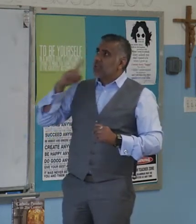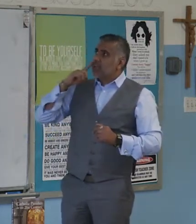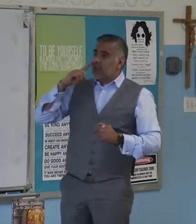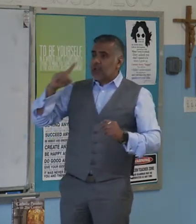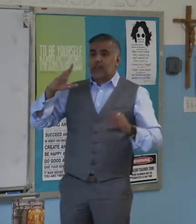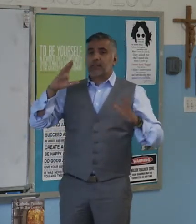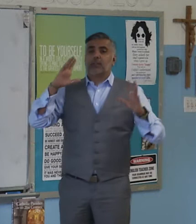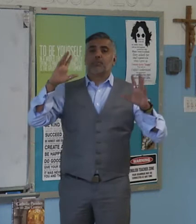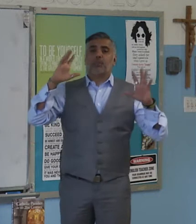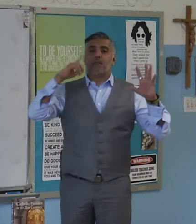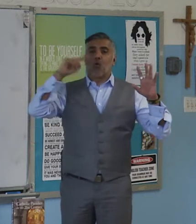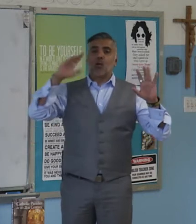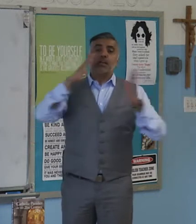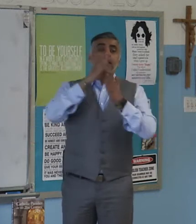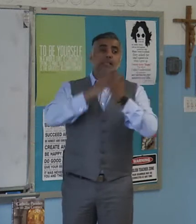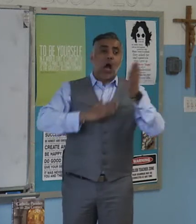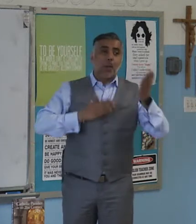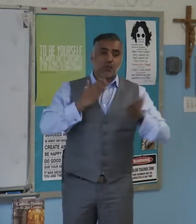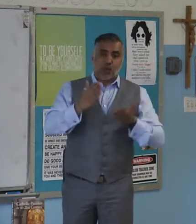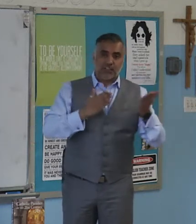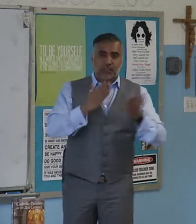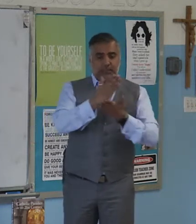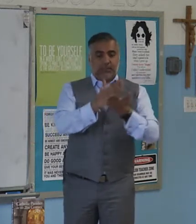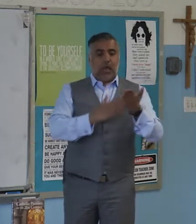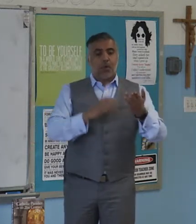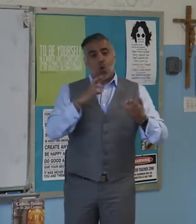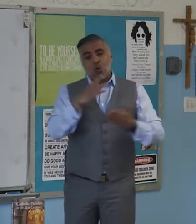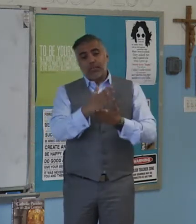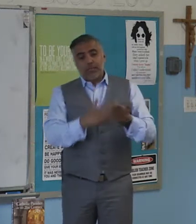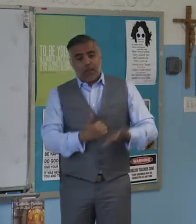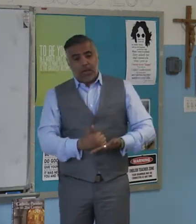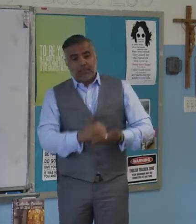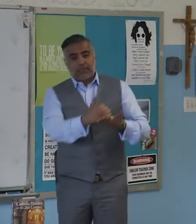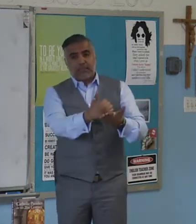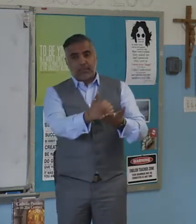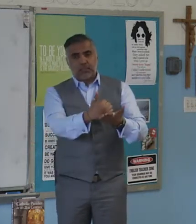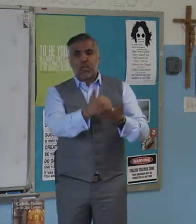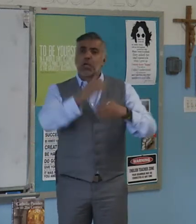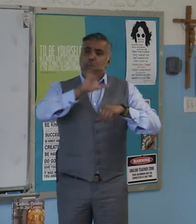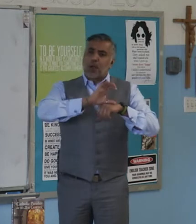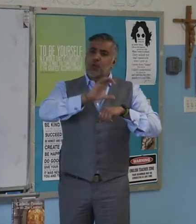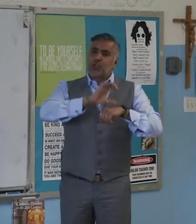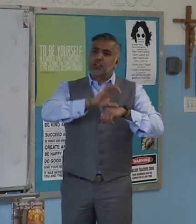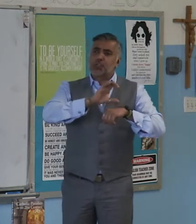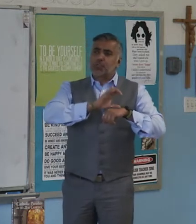services, you know, or assistance level parishes are, I would say, are quick to